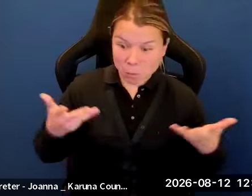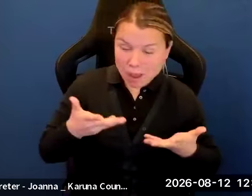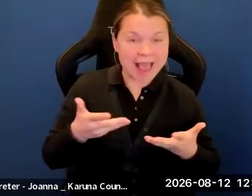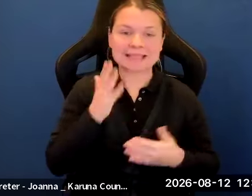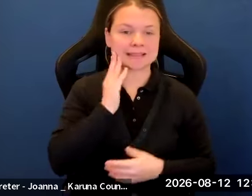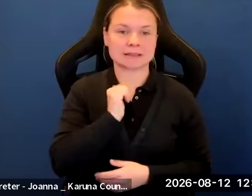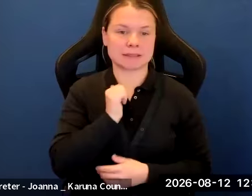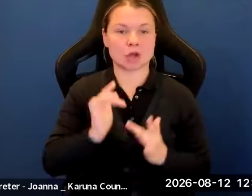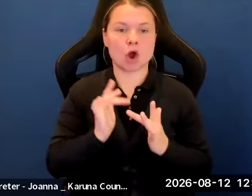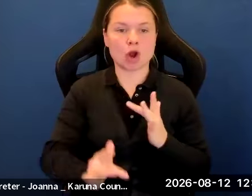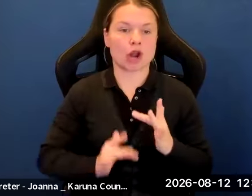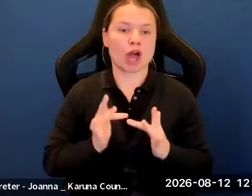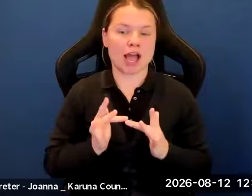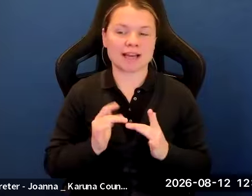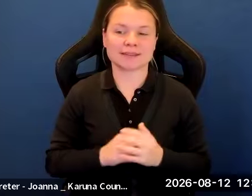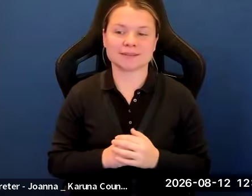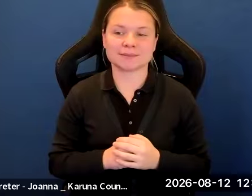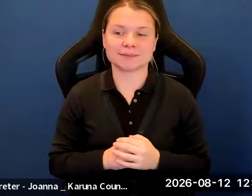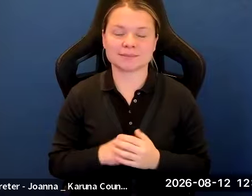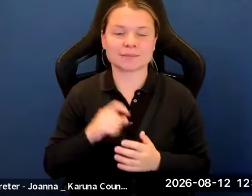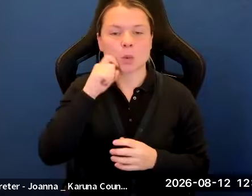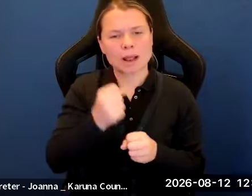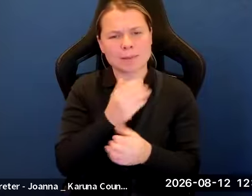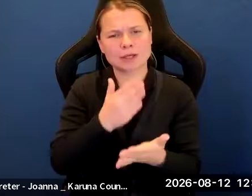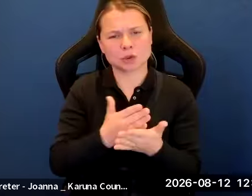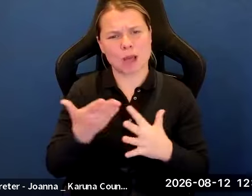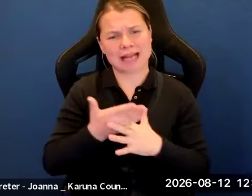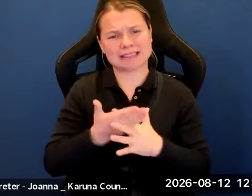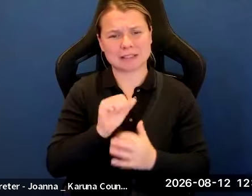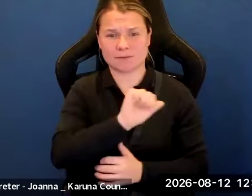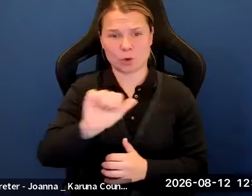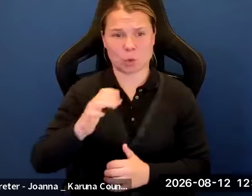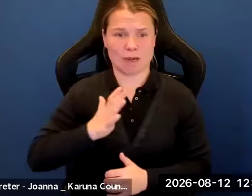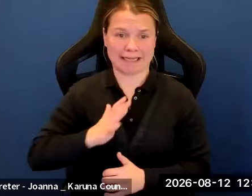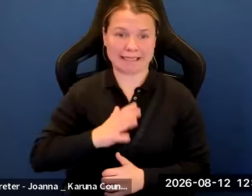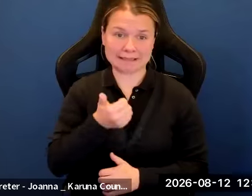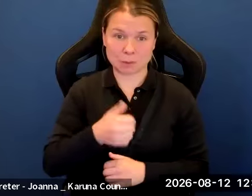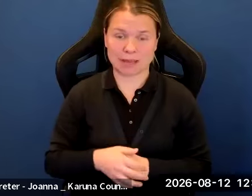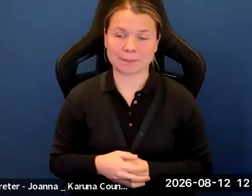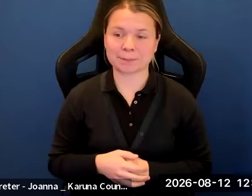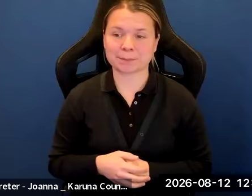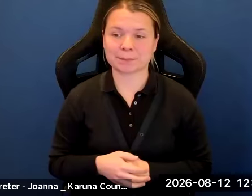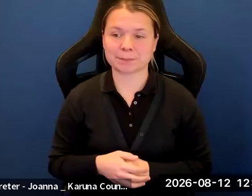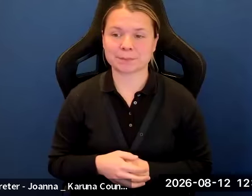online. You do not need to be in a particular city or a particular physical location and we will also ensure that